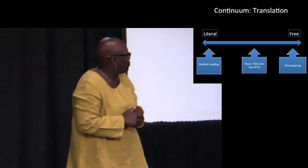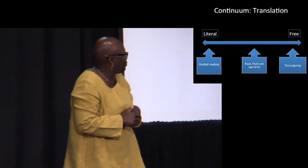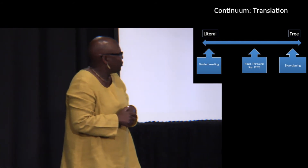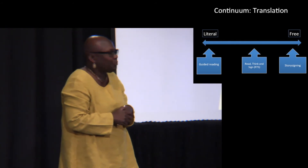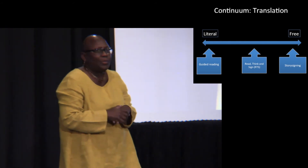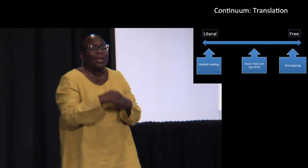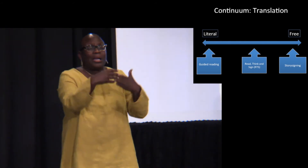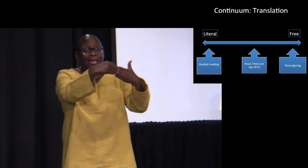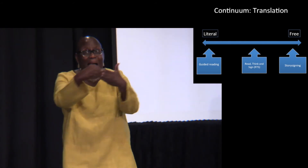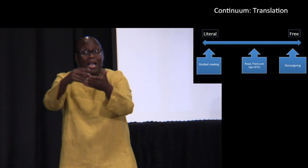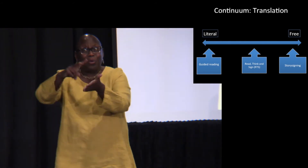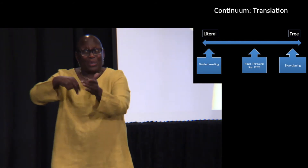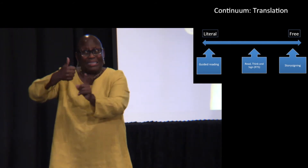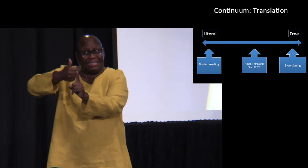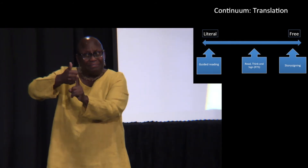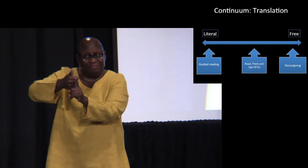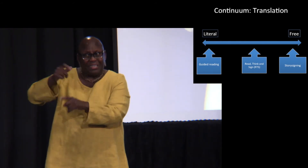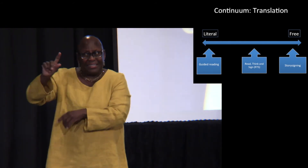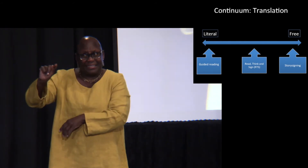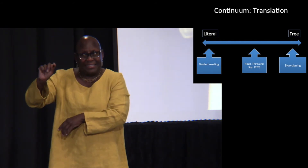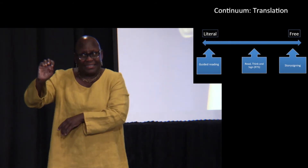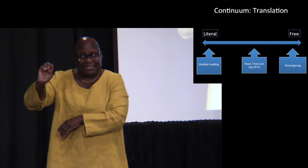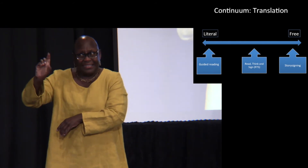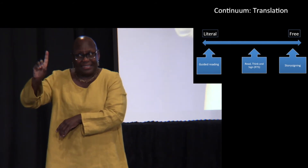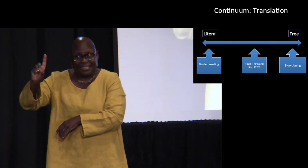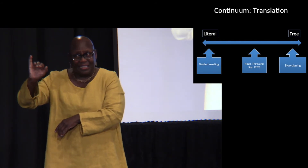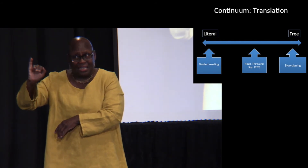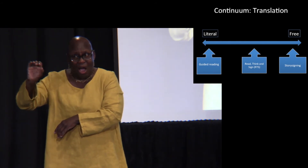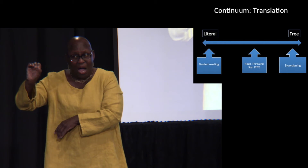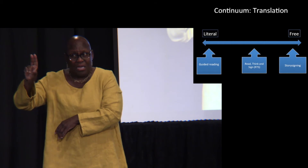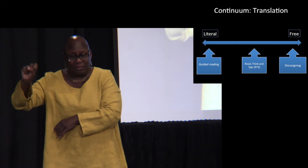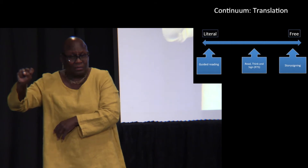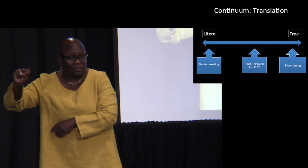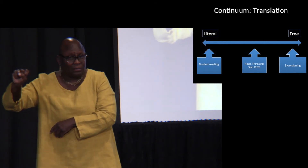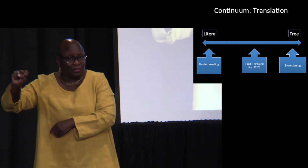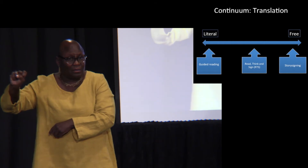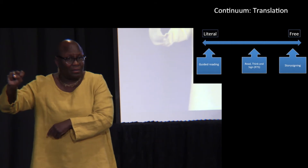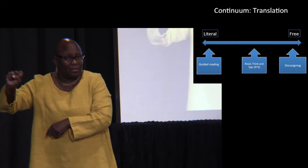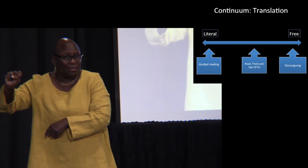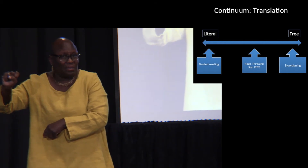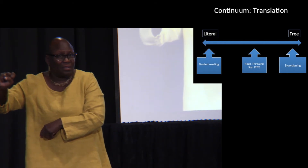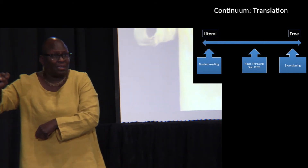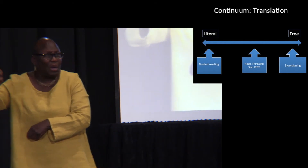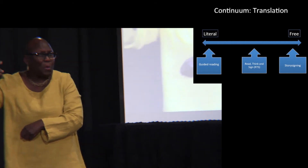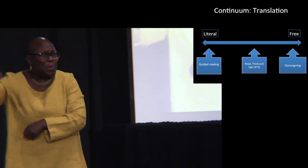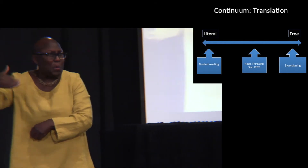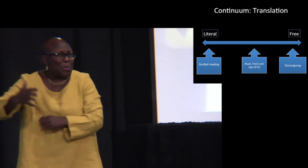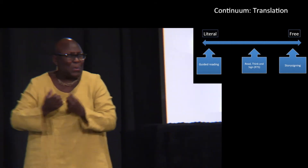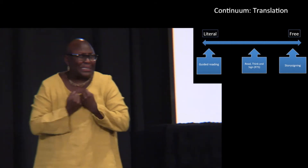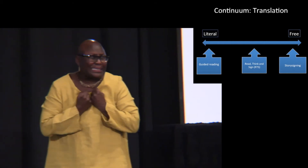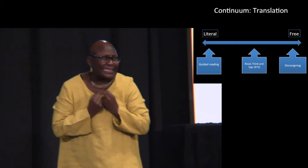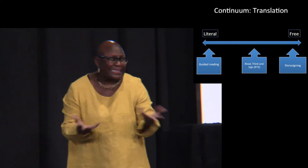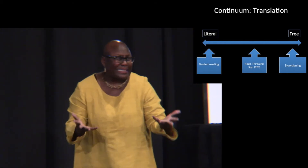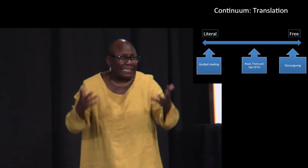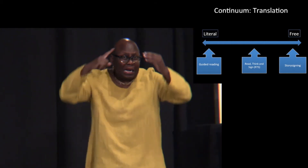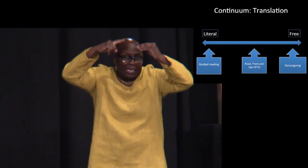student read translated everything they read into a sign word by word by word.